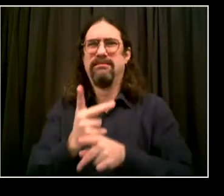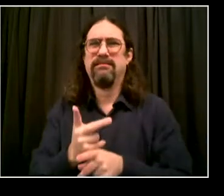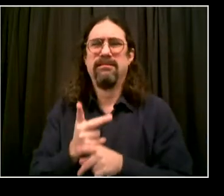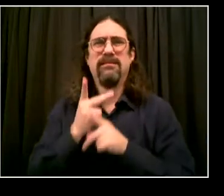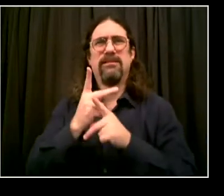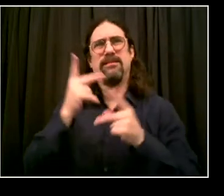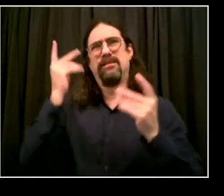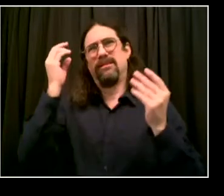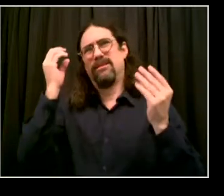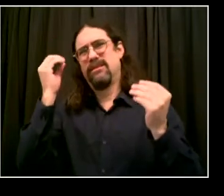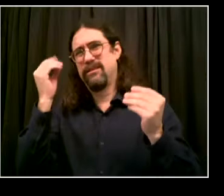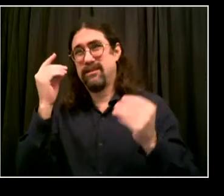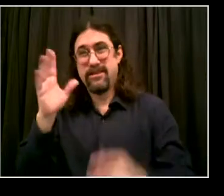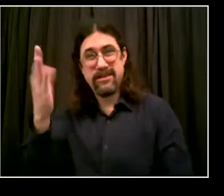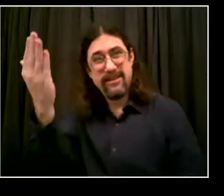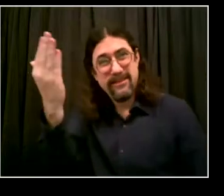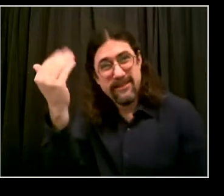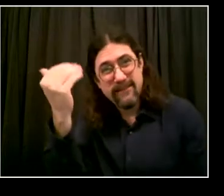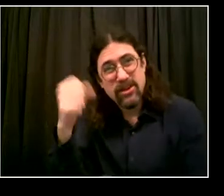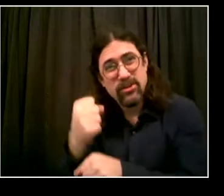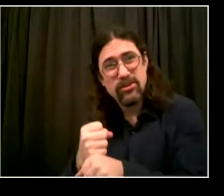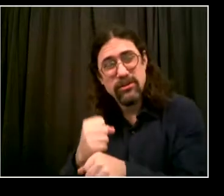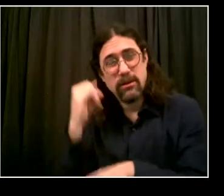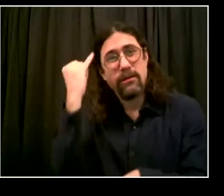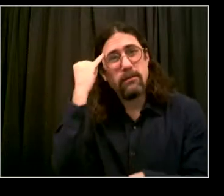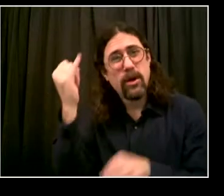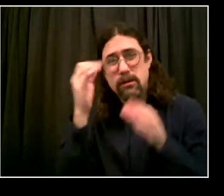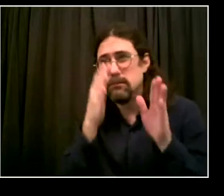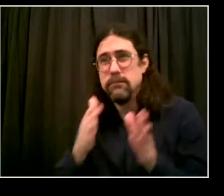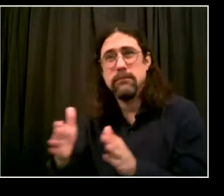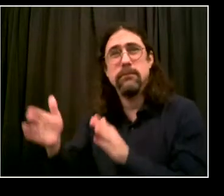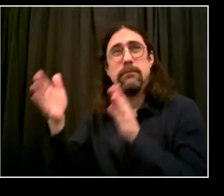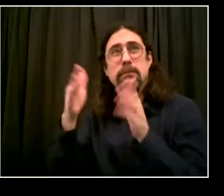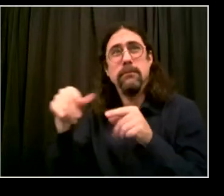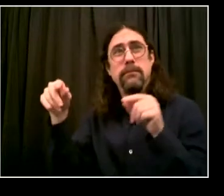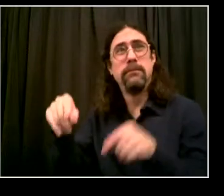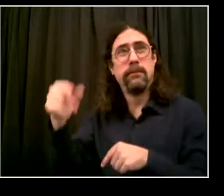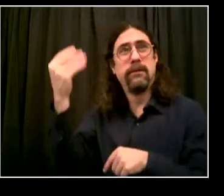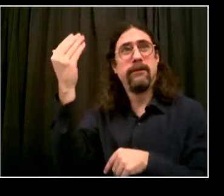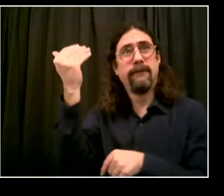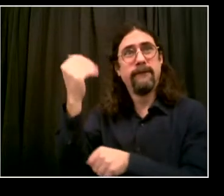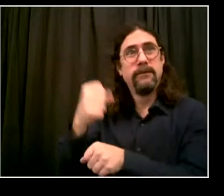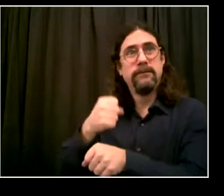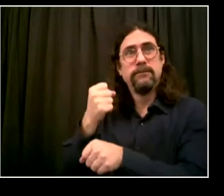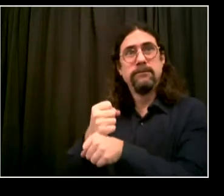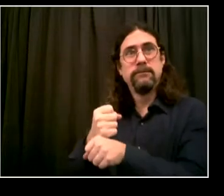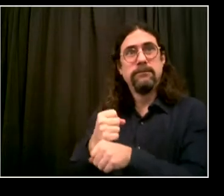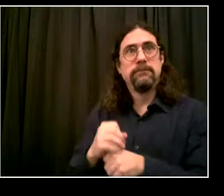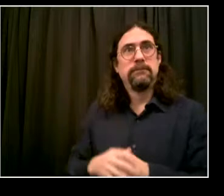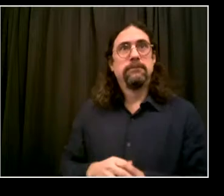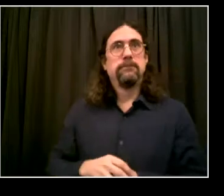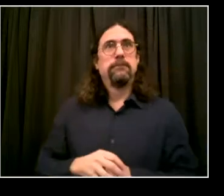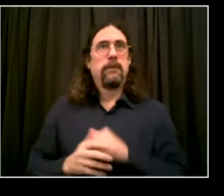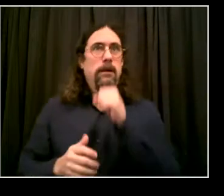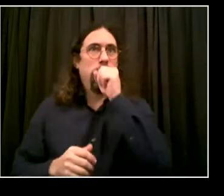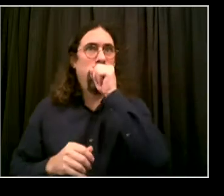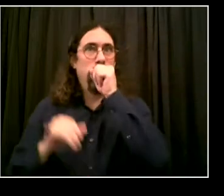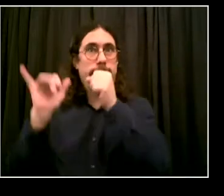DOING A KNEE- JERK REACTION. WHAT WE FOUND OUT, OVER THE LAST 15 YEARS IF WE WOULD'VE